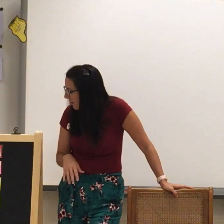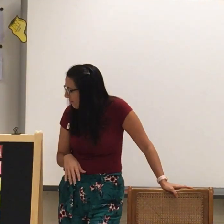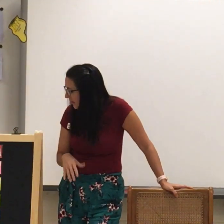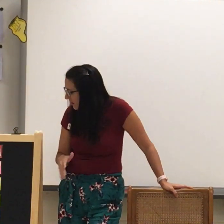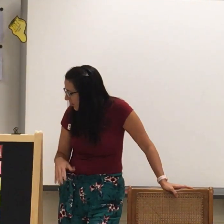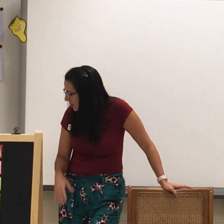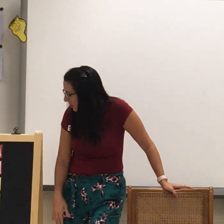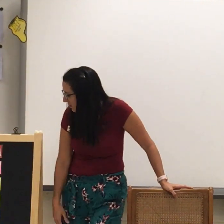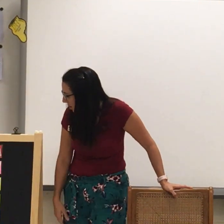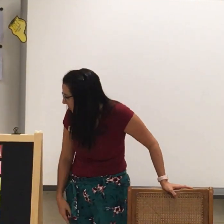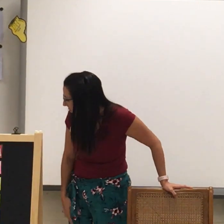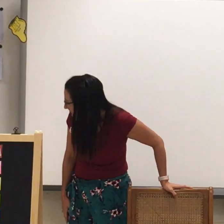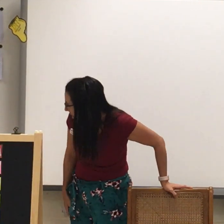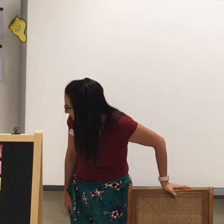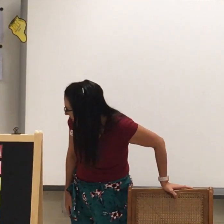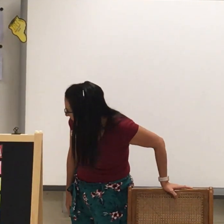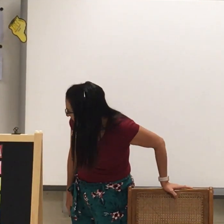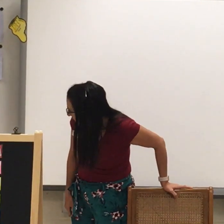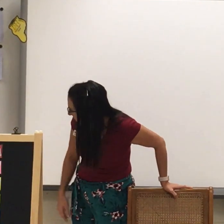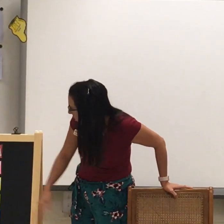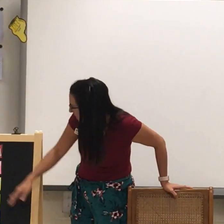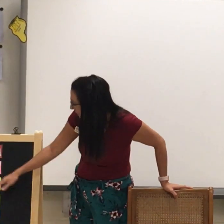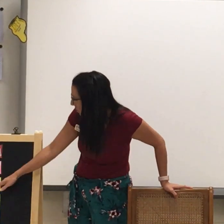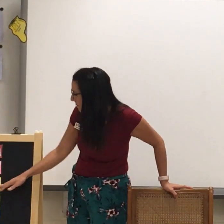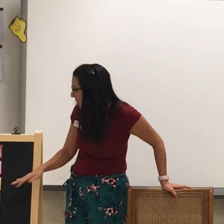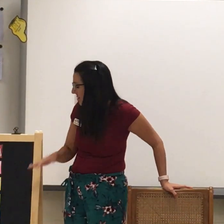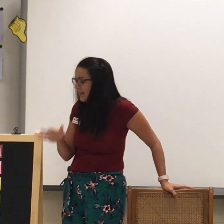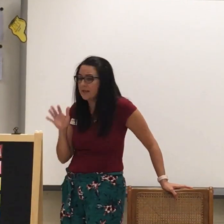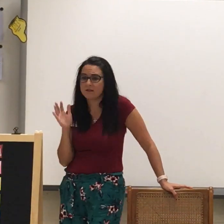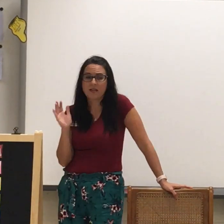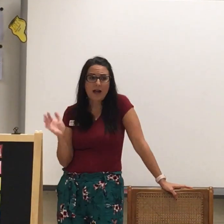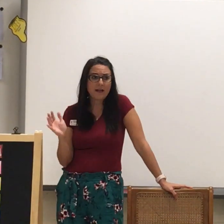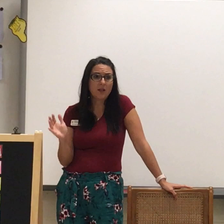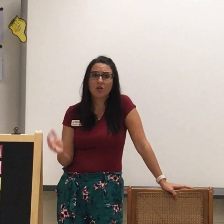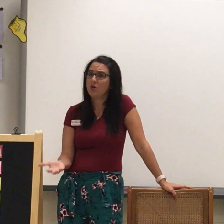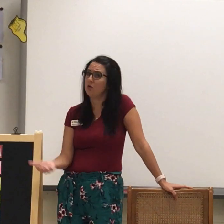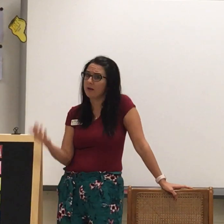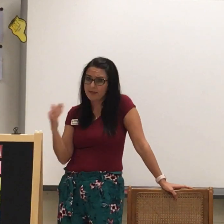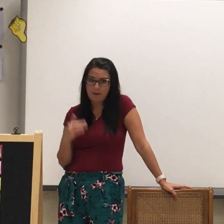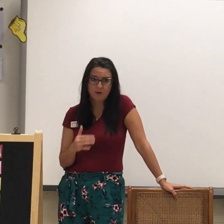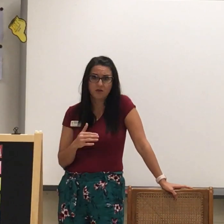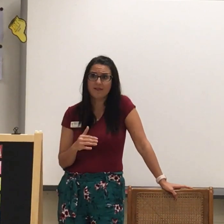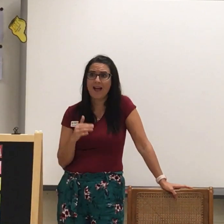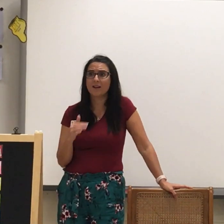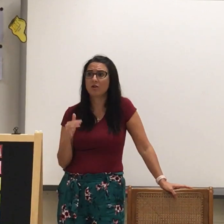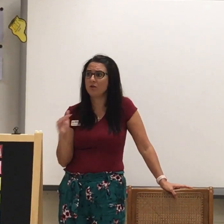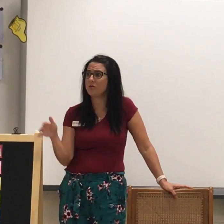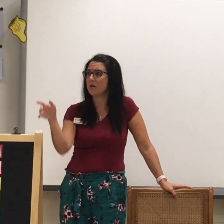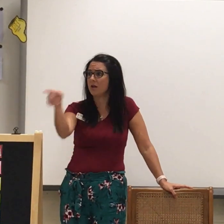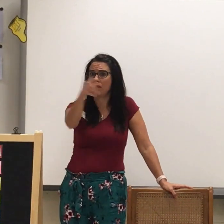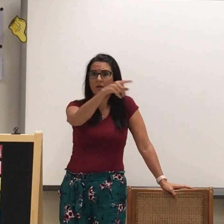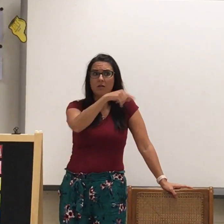it's hard to know.. Of course if one person is signing, you look at that person... that